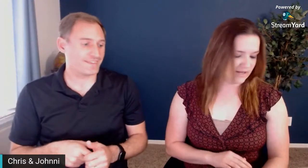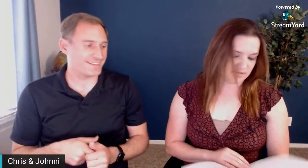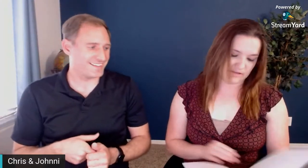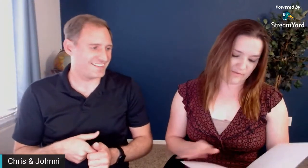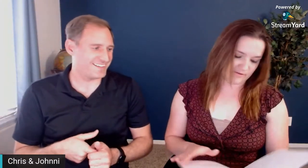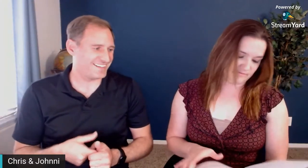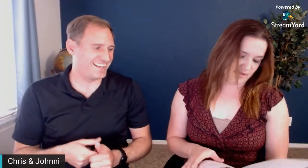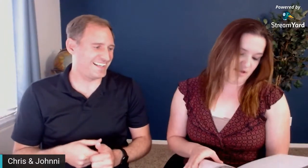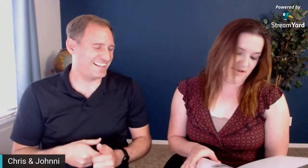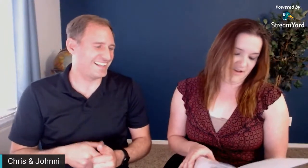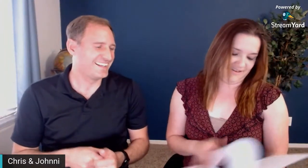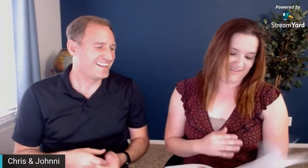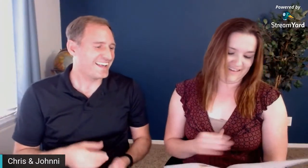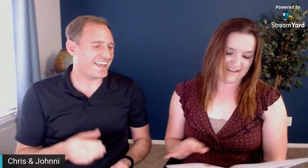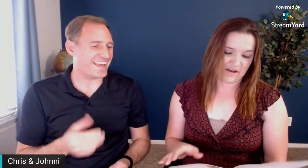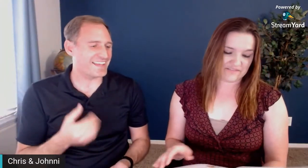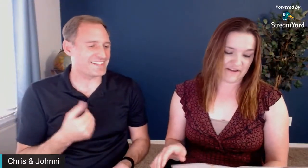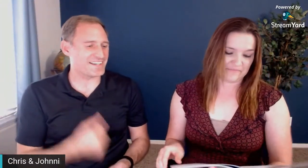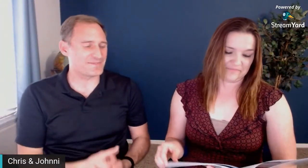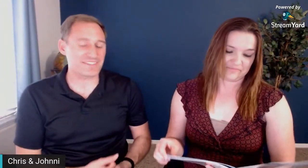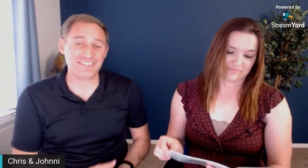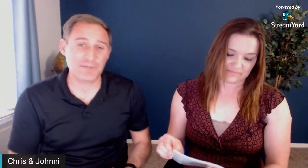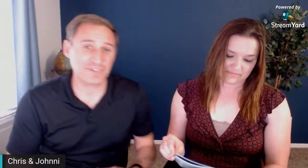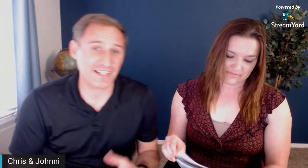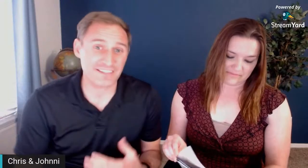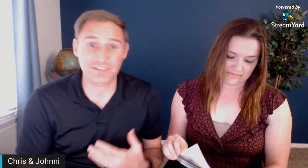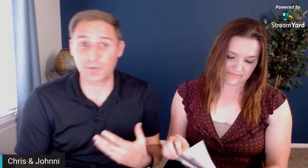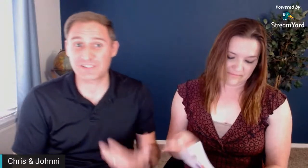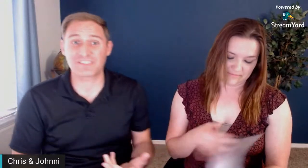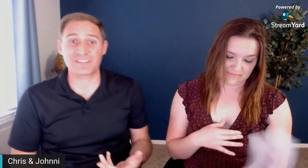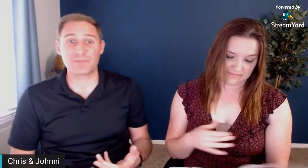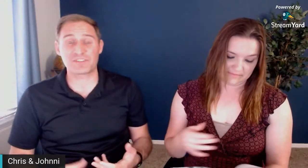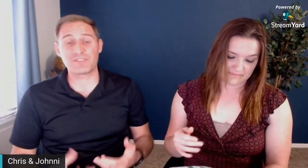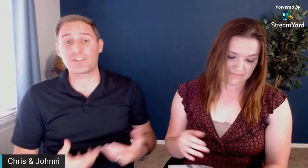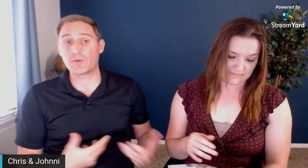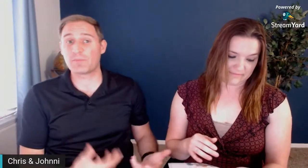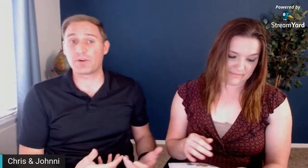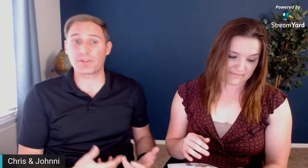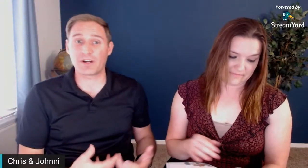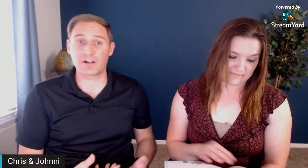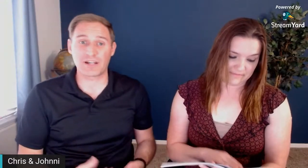reading to read the book and um just a couple like quick disclaimers even though we both are